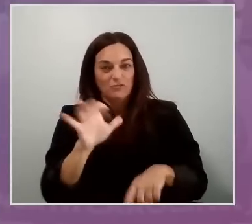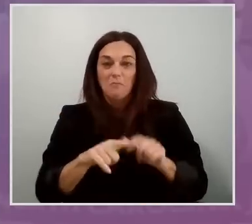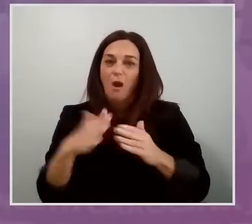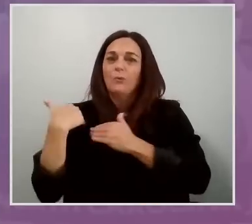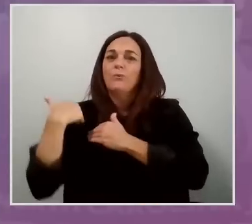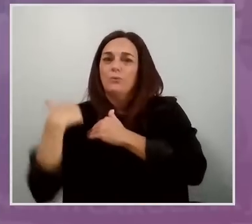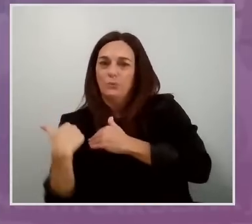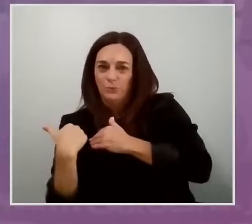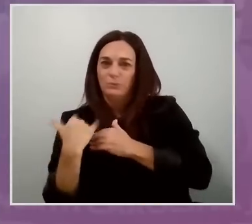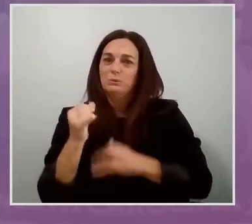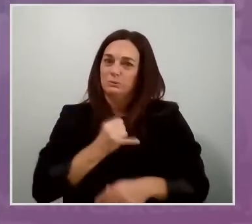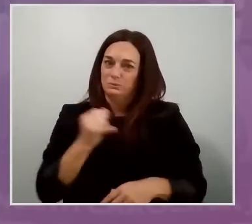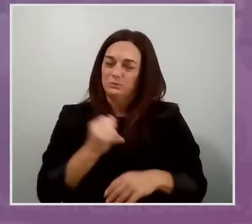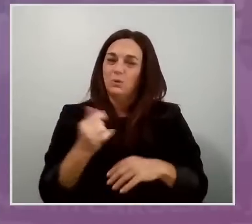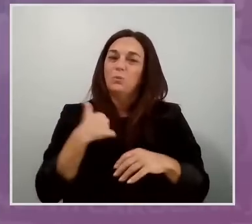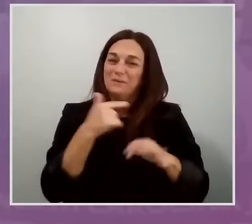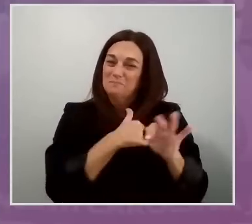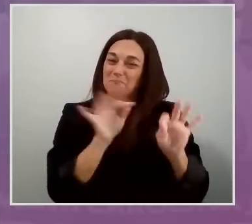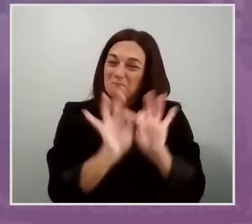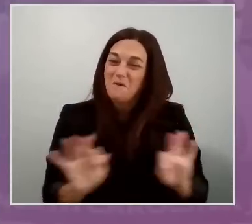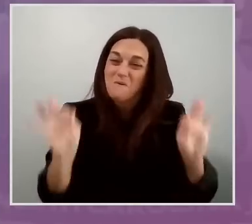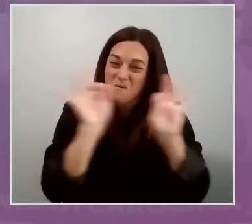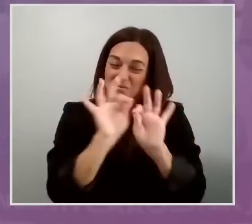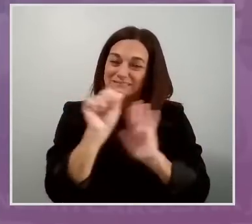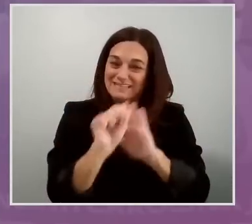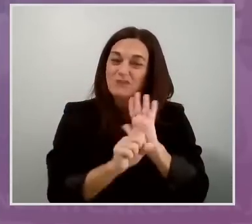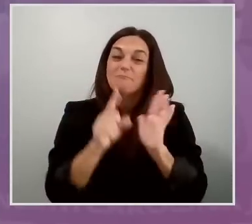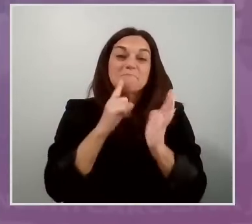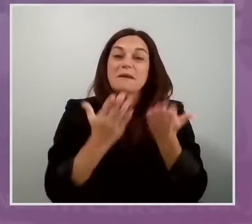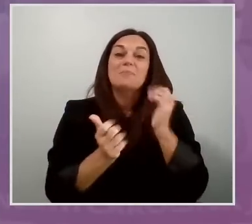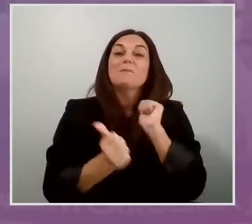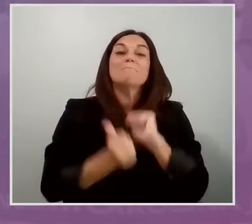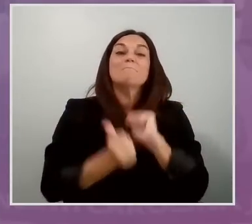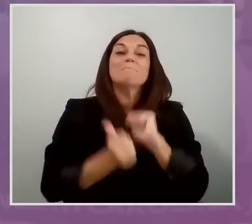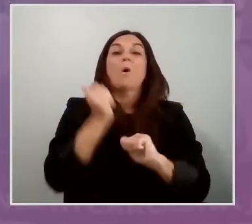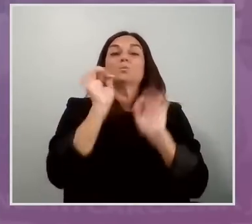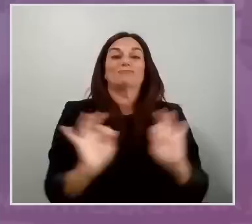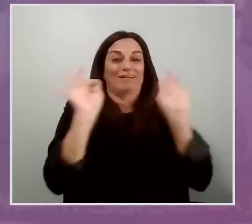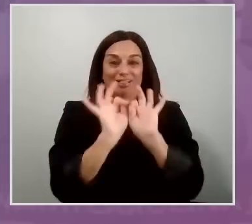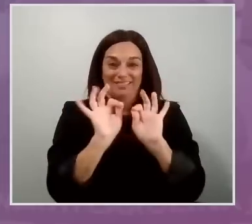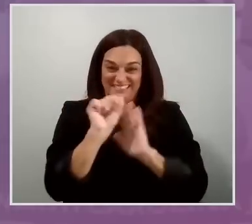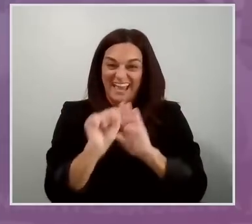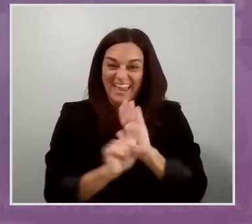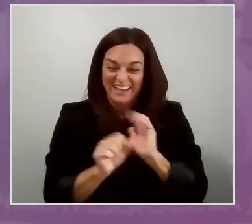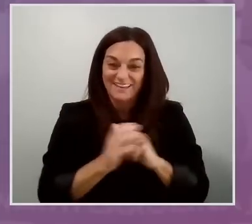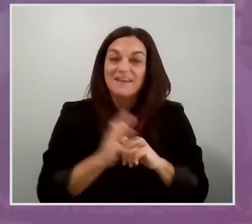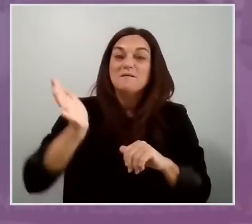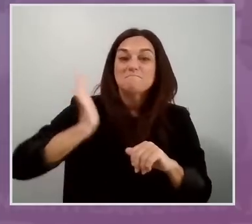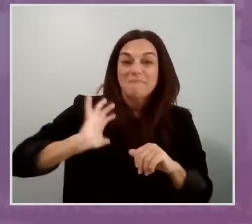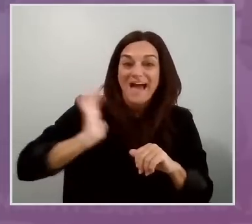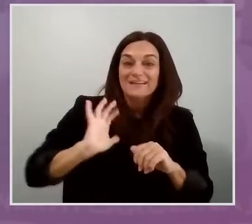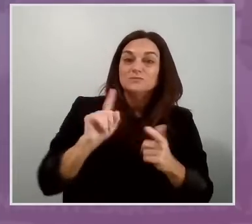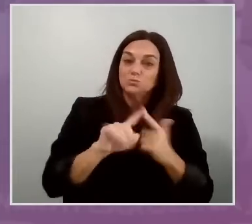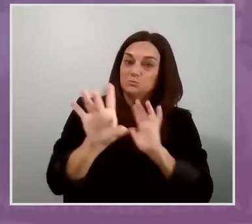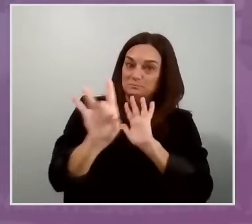WE ARE SO FORTUNATE TO BE NORTH CAROLINANS, BUT IT COMES WITH A GREAT RESPONSIBILITY.